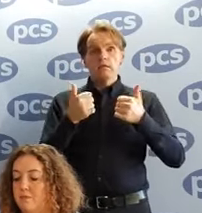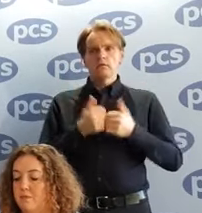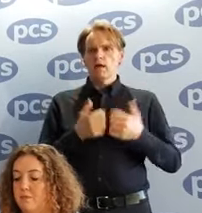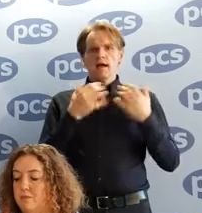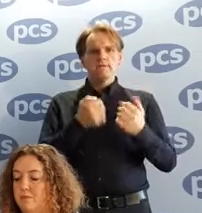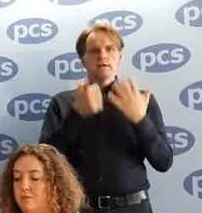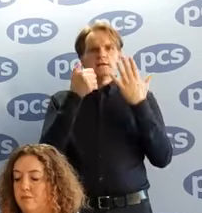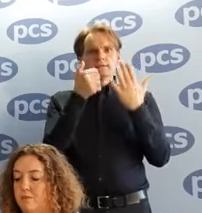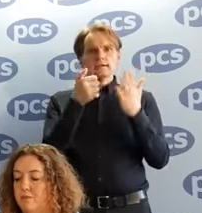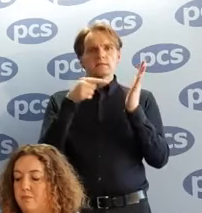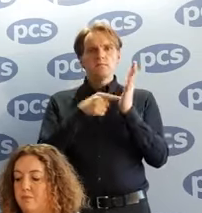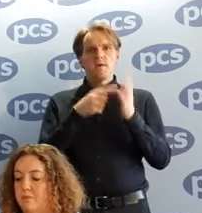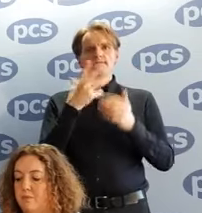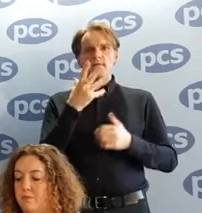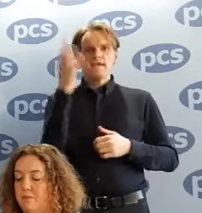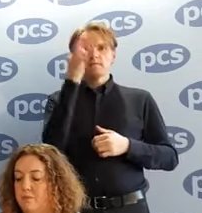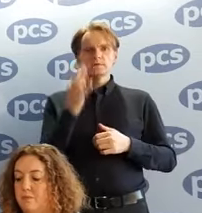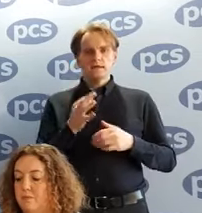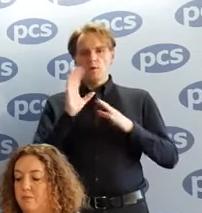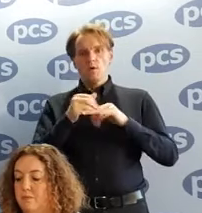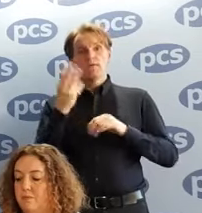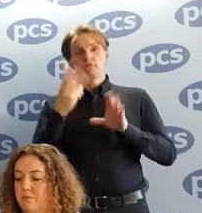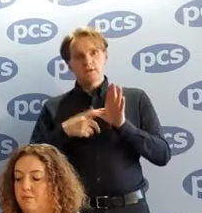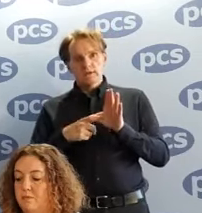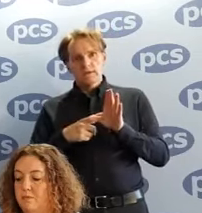over three years funded. Local government had minimum of 2%